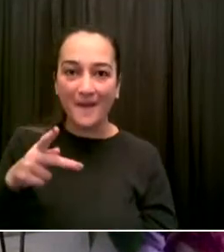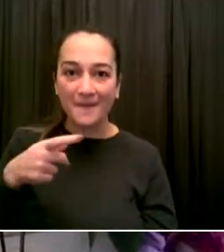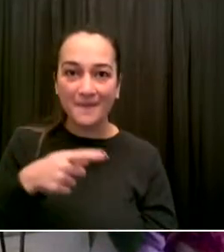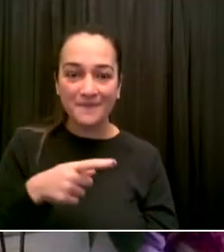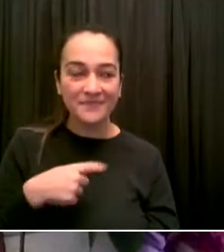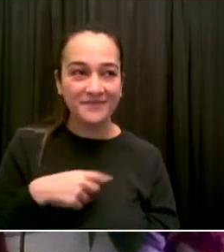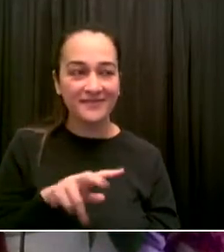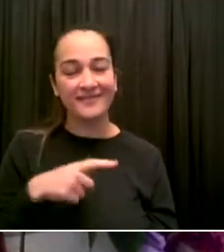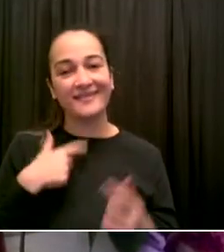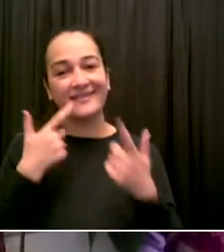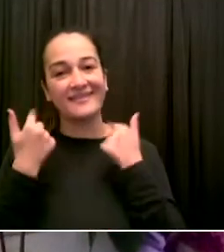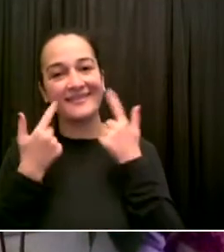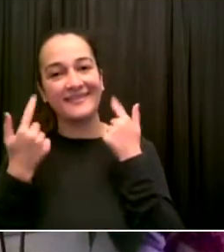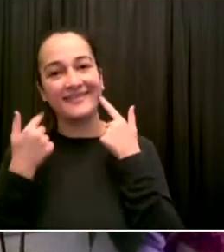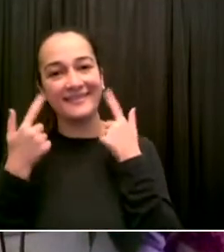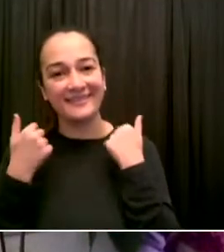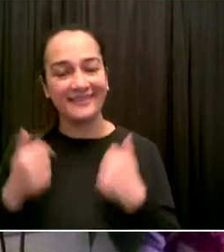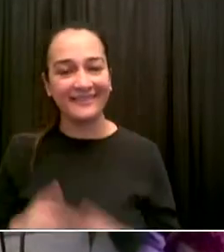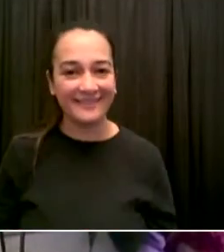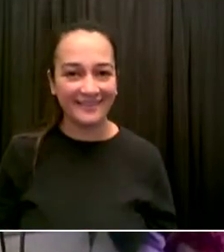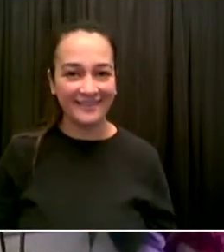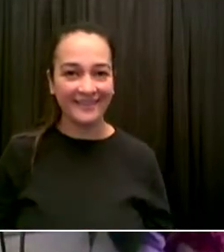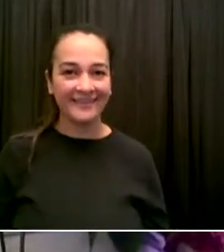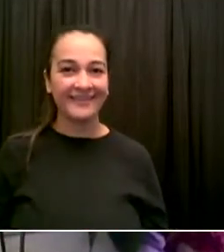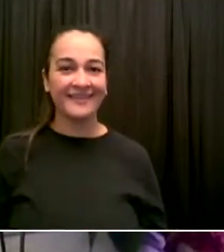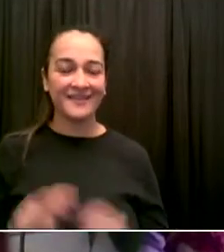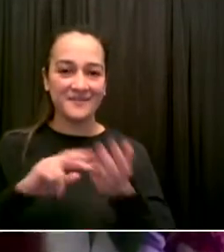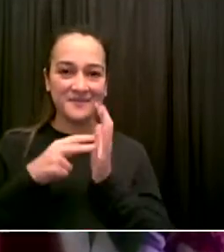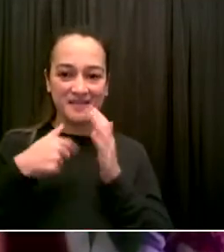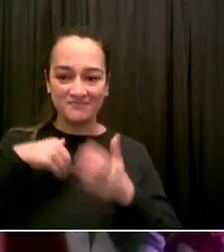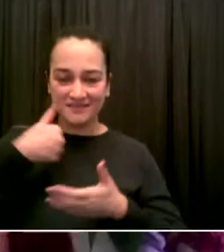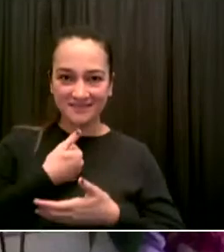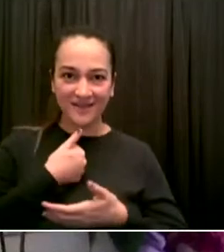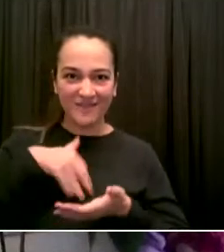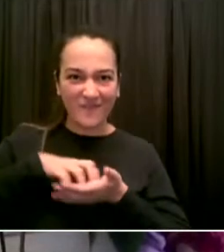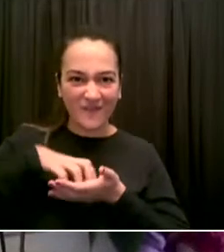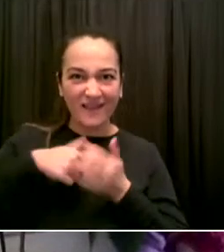ABSOLUTELY WILD. YOU WERE THE FIRST SHOW